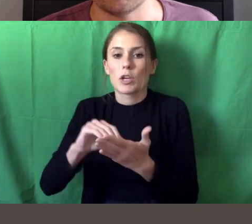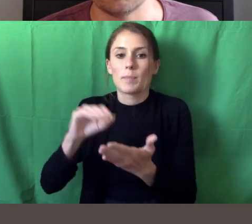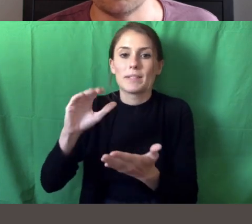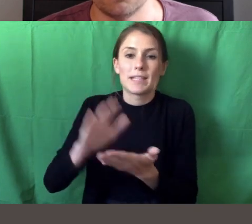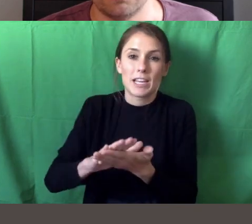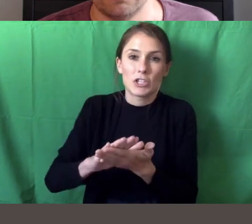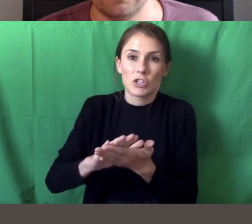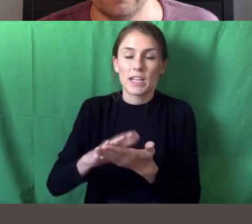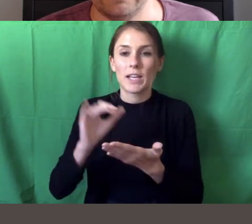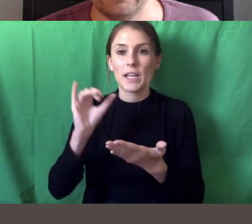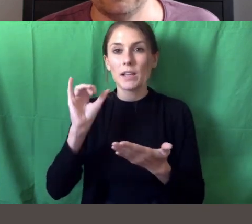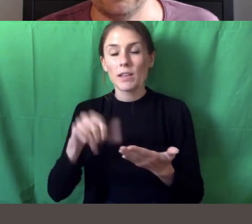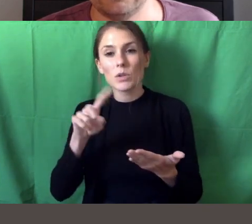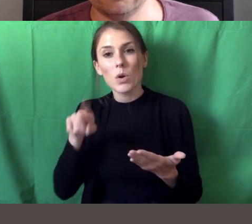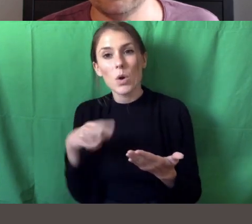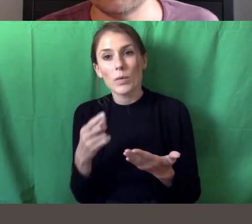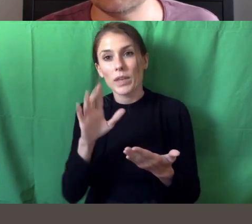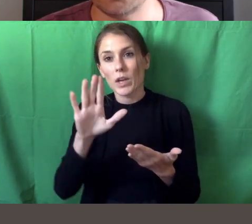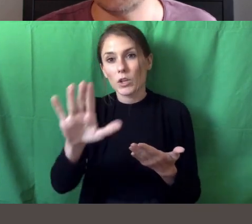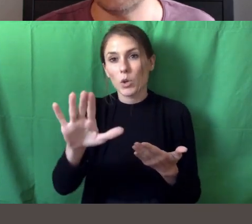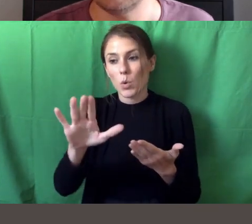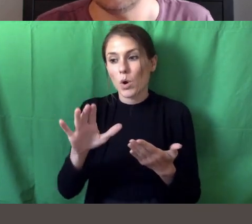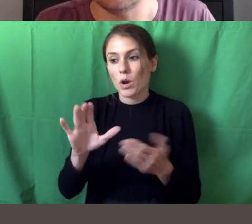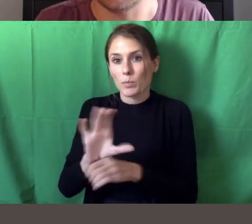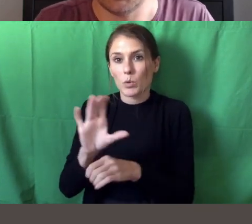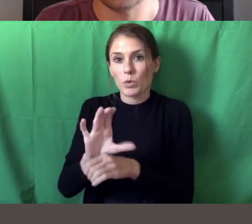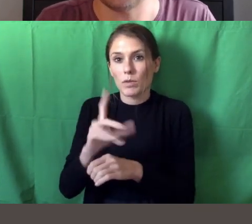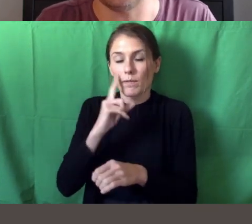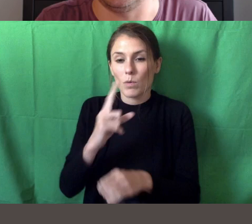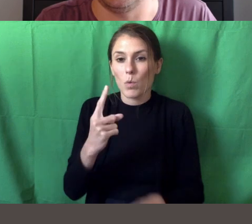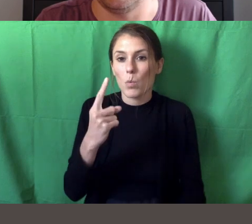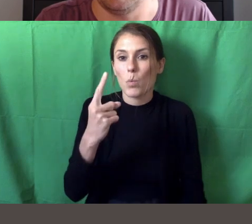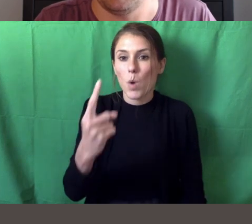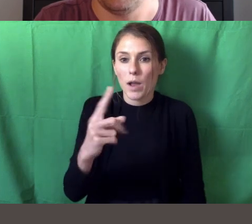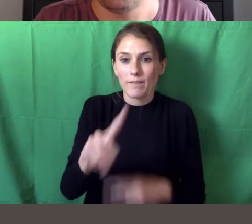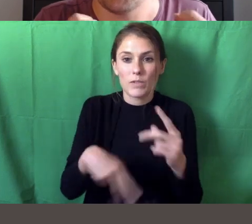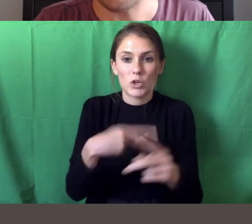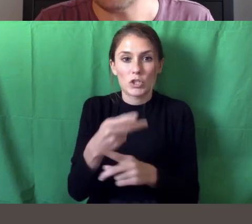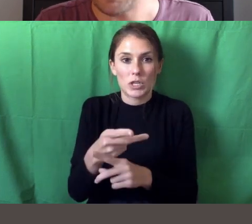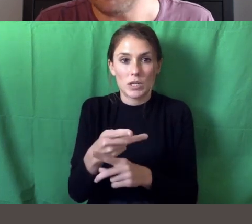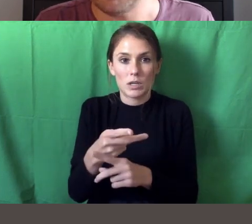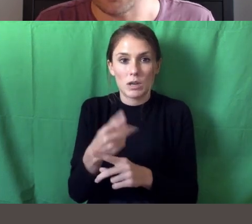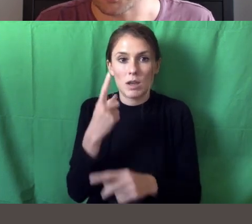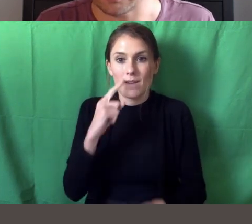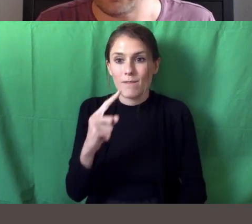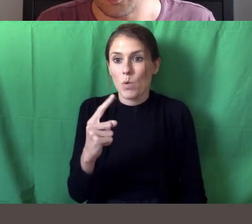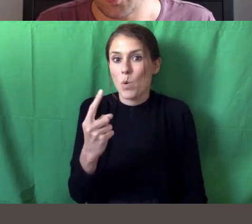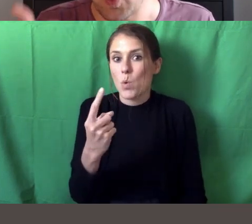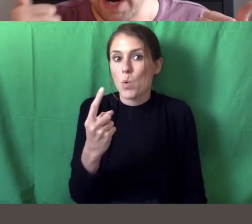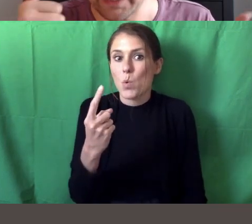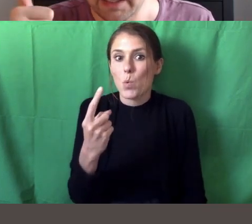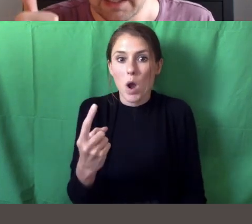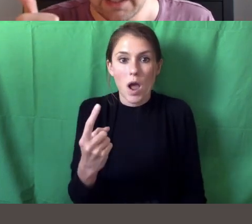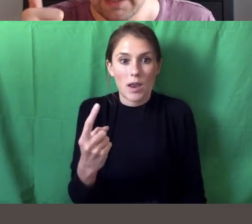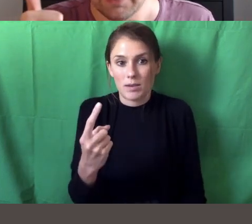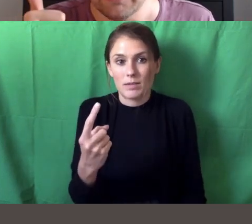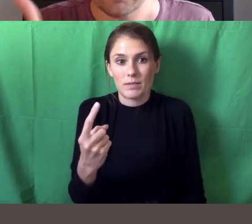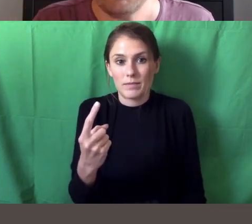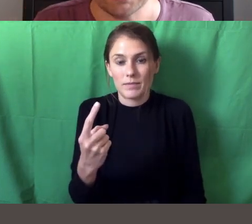linters and build documentation. And then this is only on your PC for one Python version